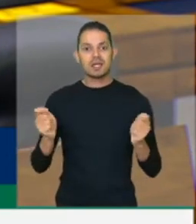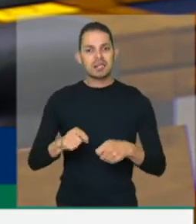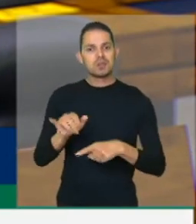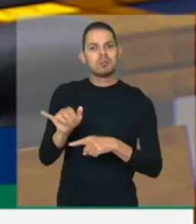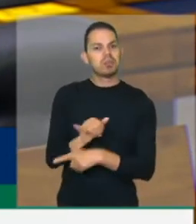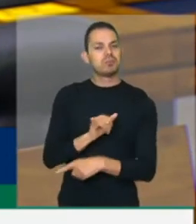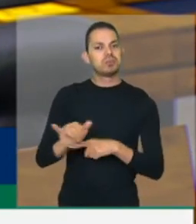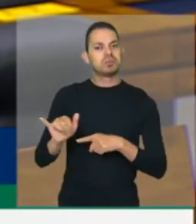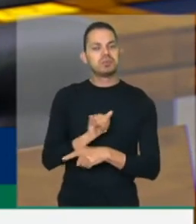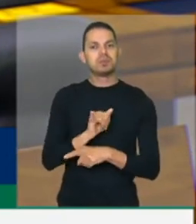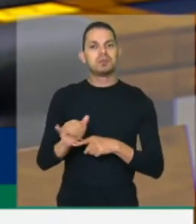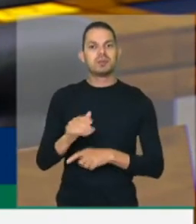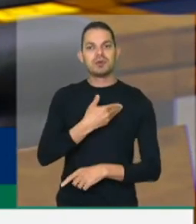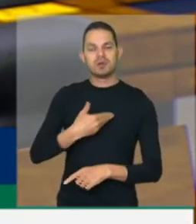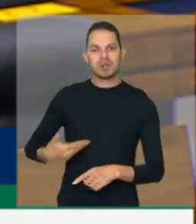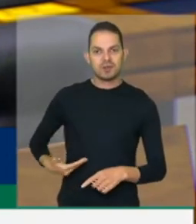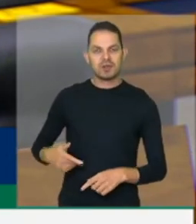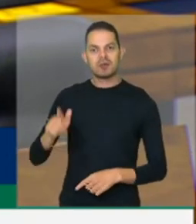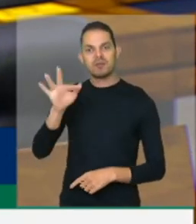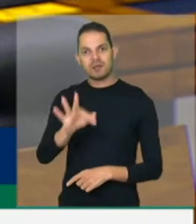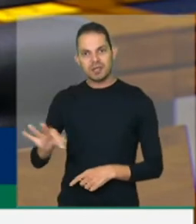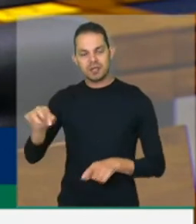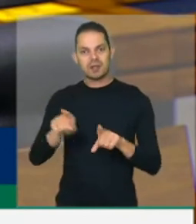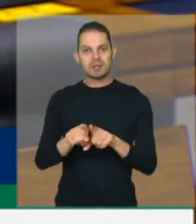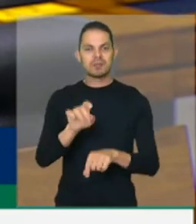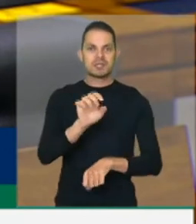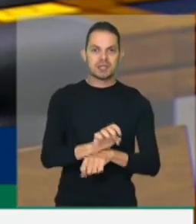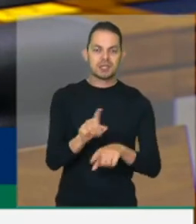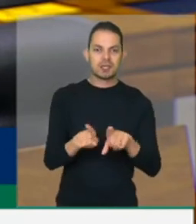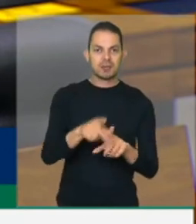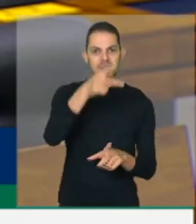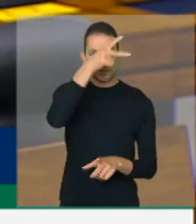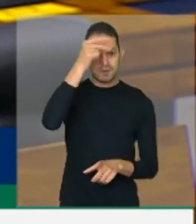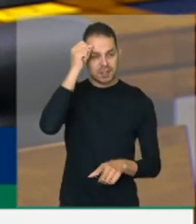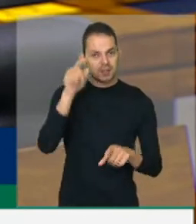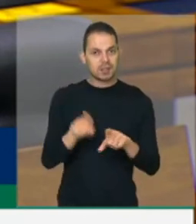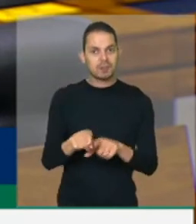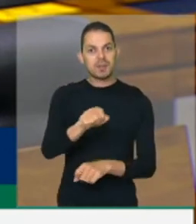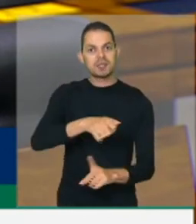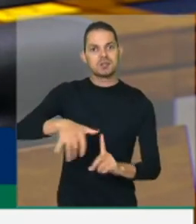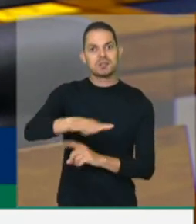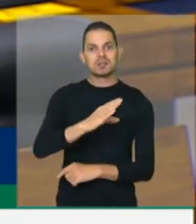PUDESSEM DAR ALTERNATIVAS AO GOVERNO FEDERAL, GOVERNOS ESTADUAIS, PREFEITURAS E A SOCIEDADE CIVIL PRA QUE PUDÀSSEMOS JUNTOS UNIR ESFORÇOS. NESTE MOMENTO, SR.